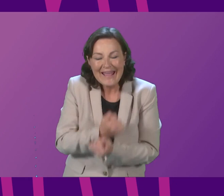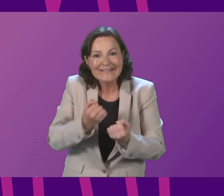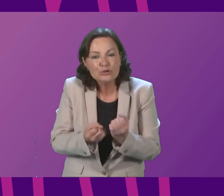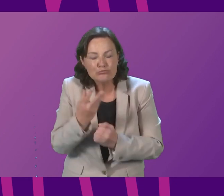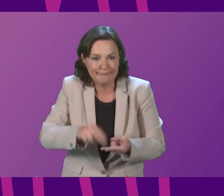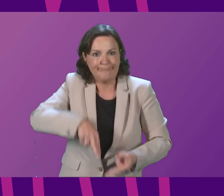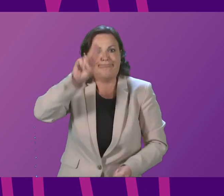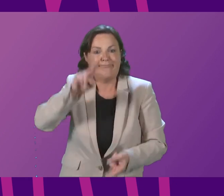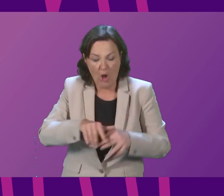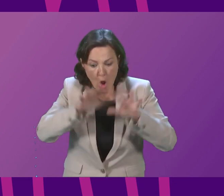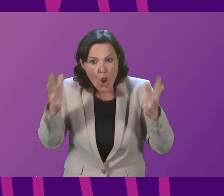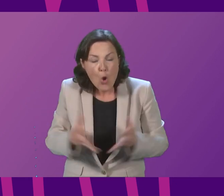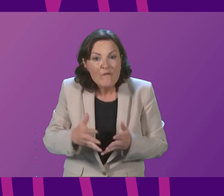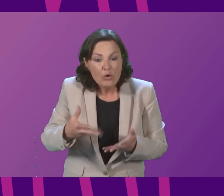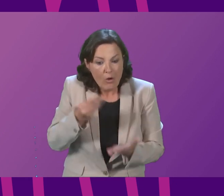is a global cost of living crisis.